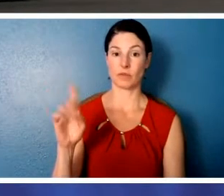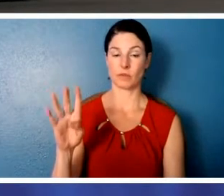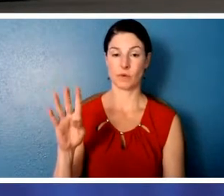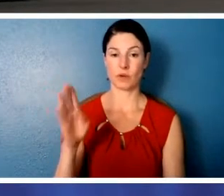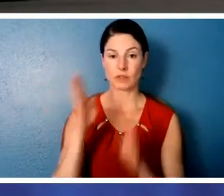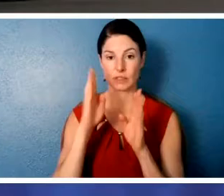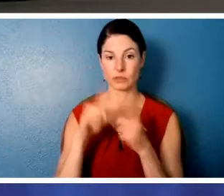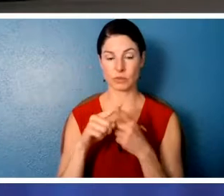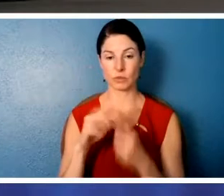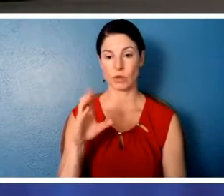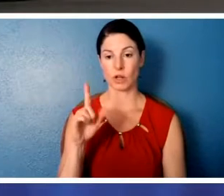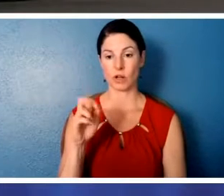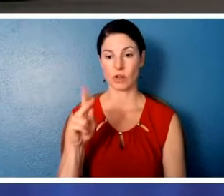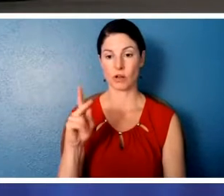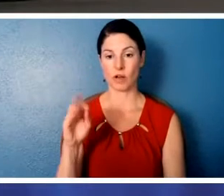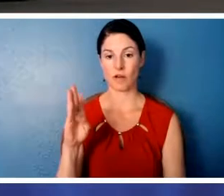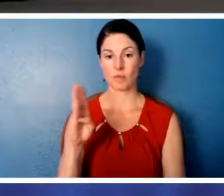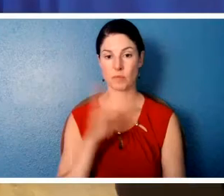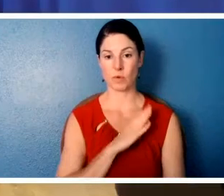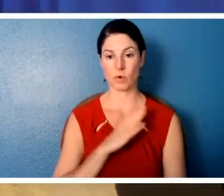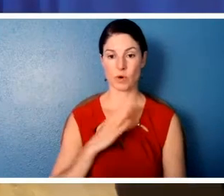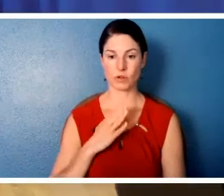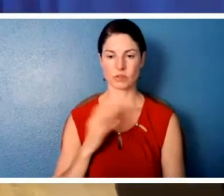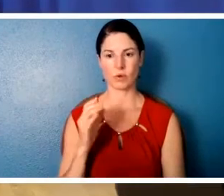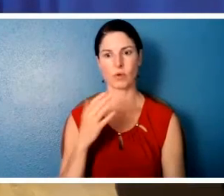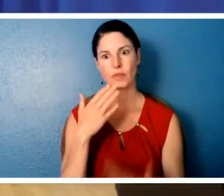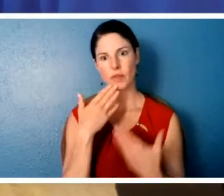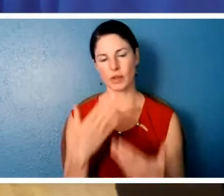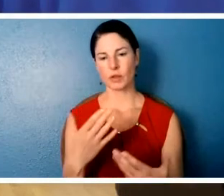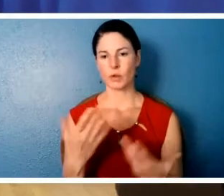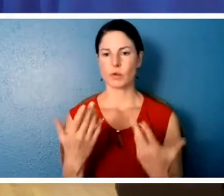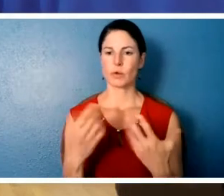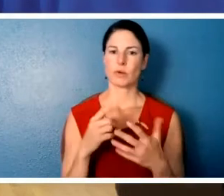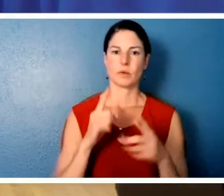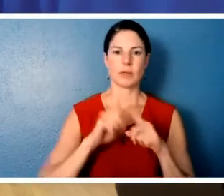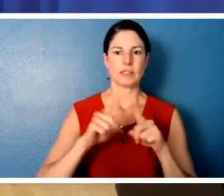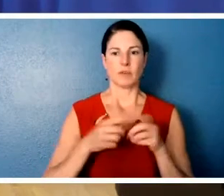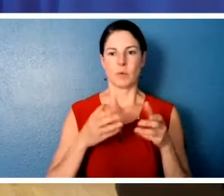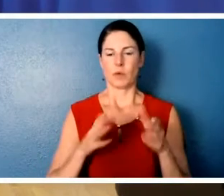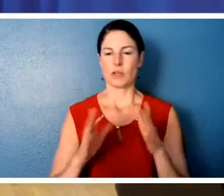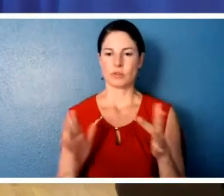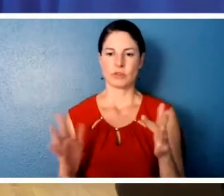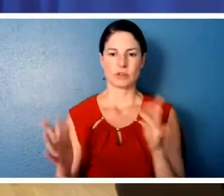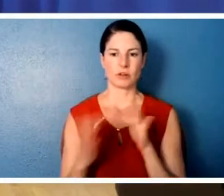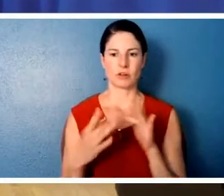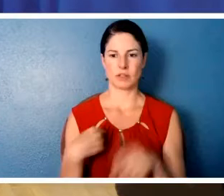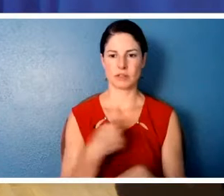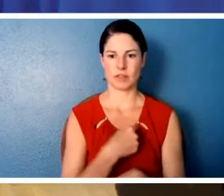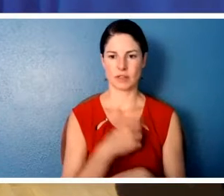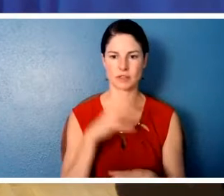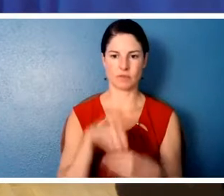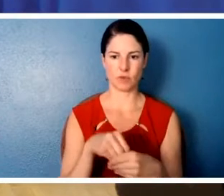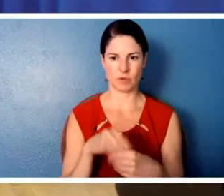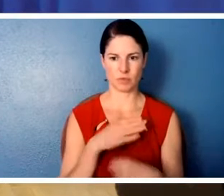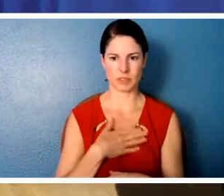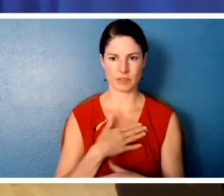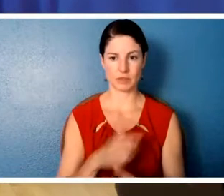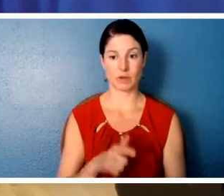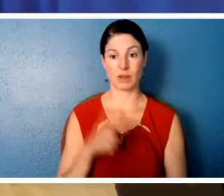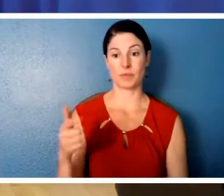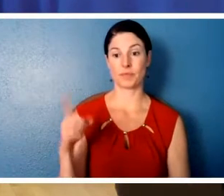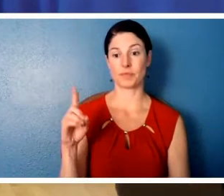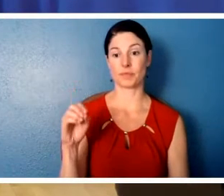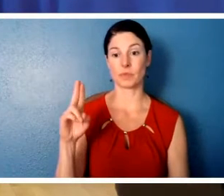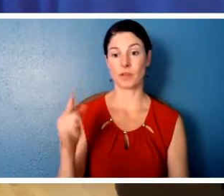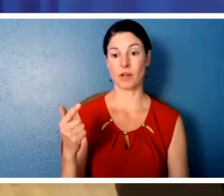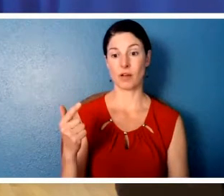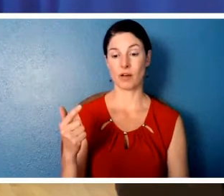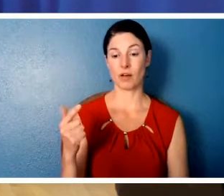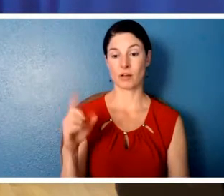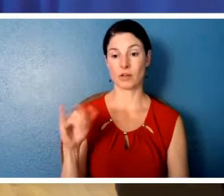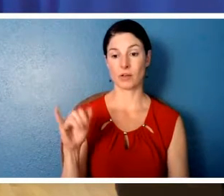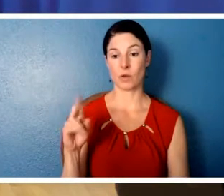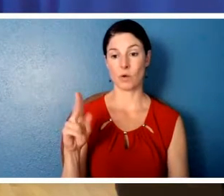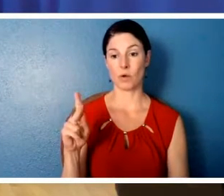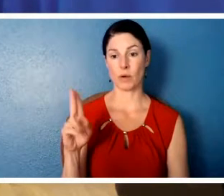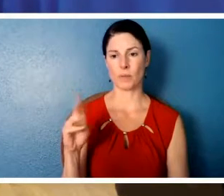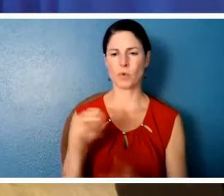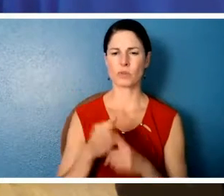SacGov: So a lot of different ways to participate, so thank you so much for for coming tonight and now we're going to turn it over for Doug yoakam to talk about what redistricting is.